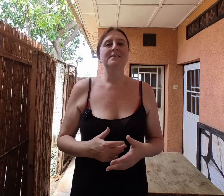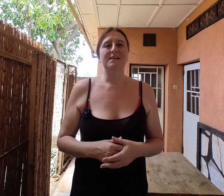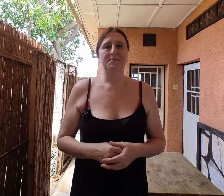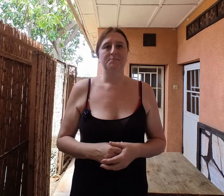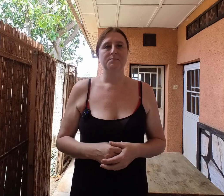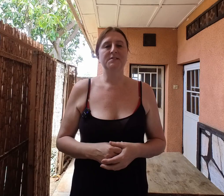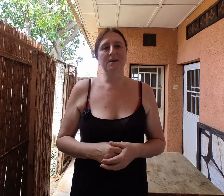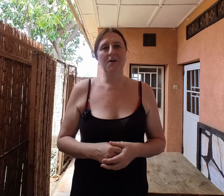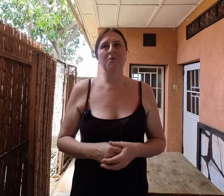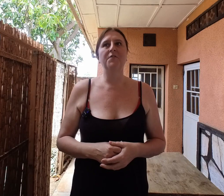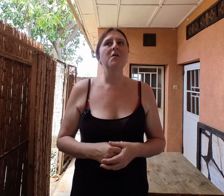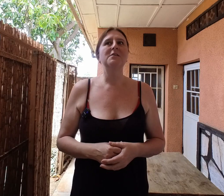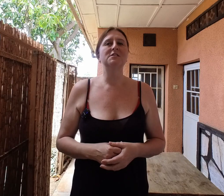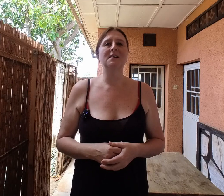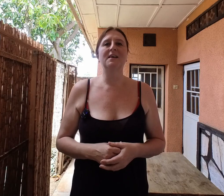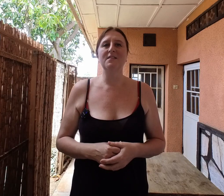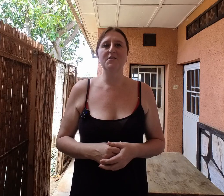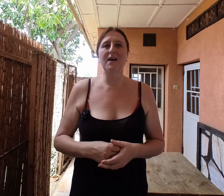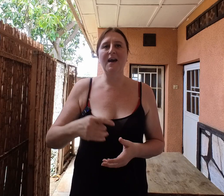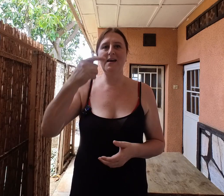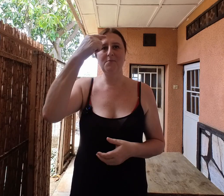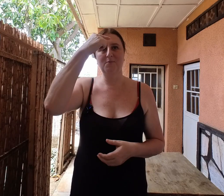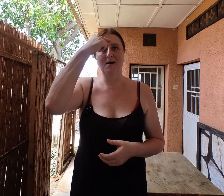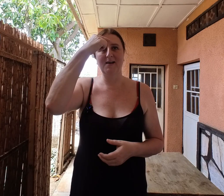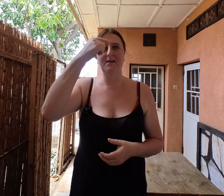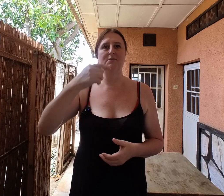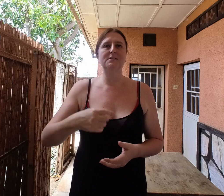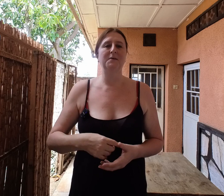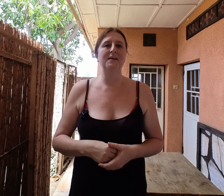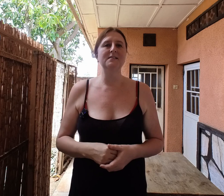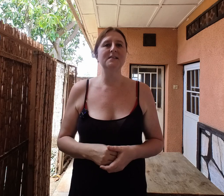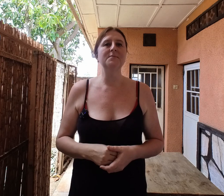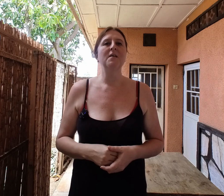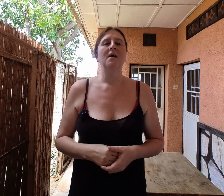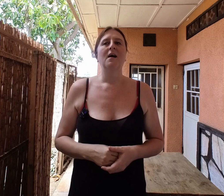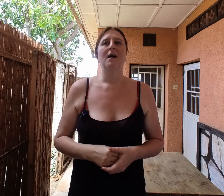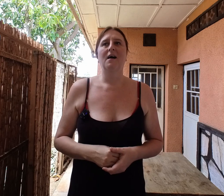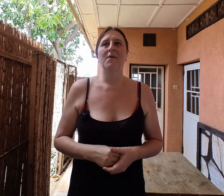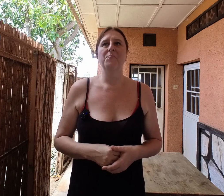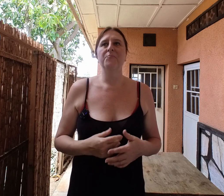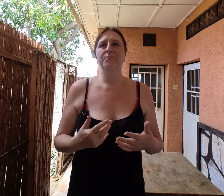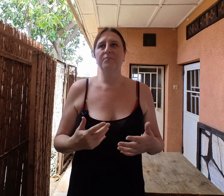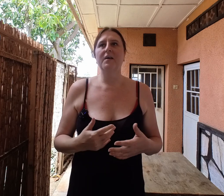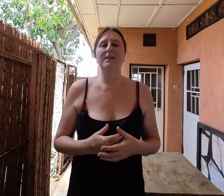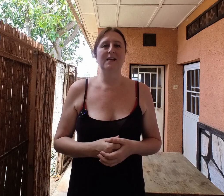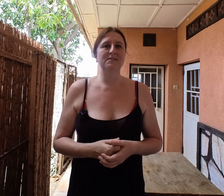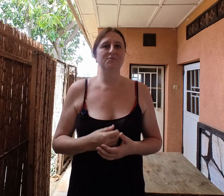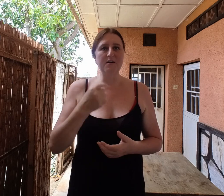India. So, very much like in the UK, where it used to be India, it is